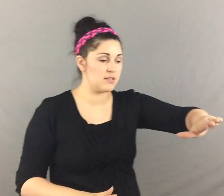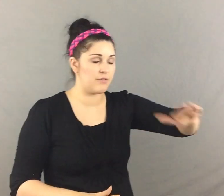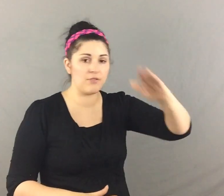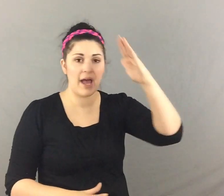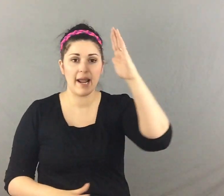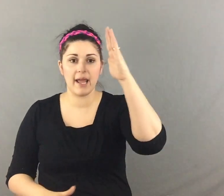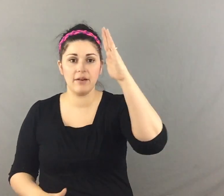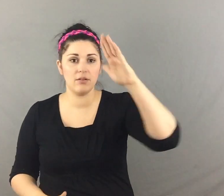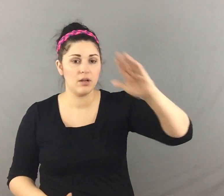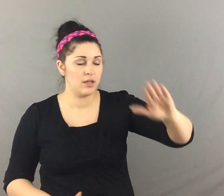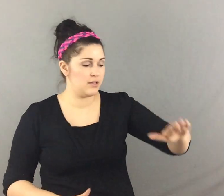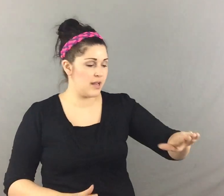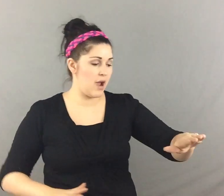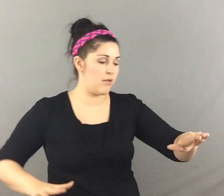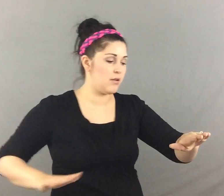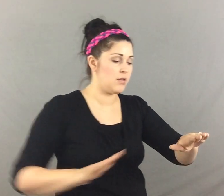This is a flat hand down.